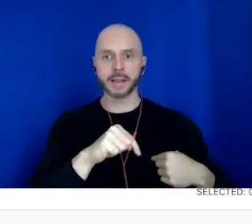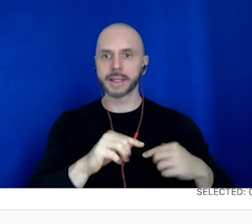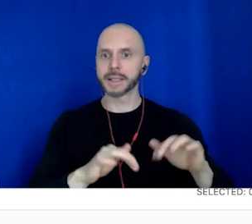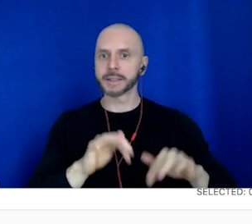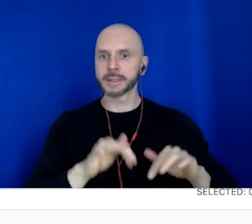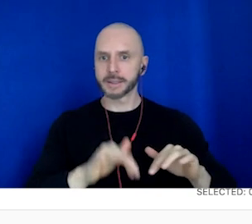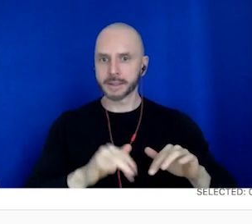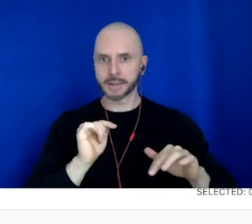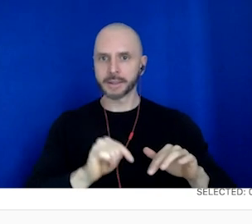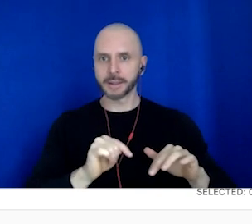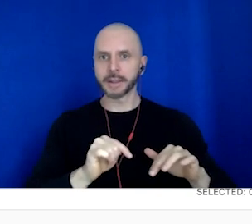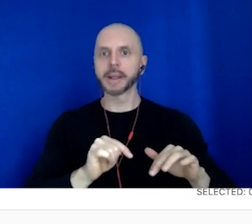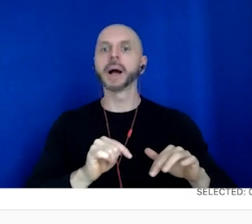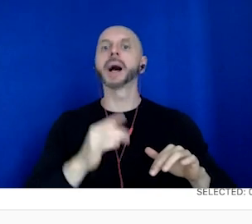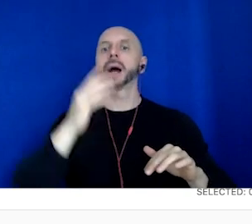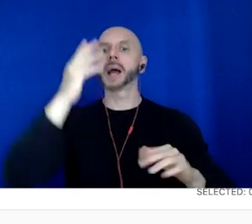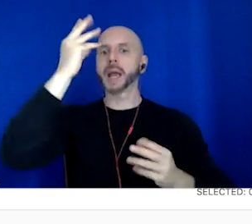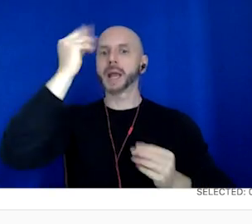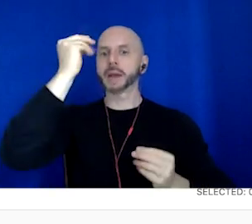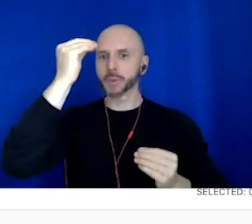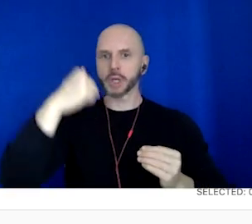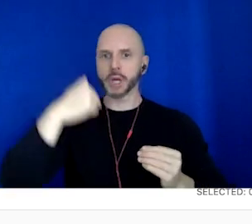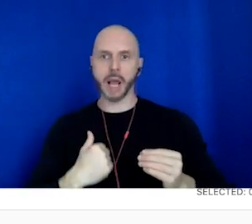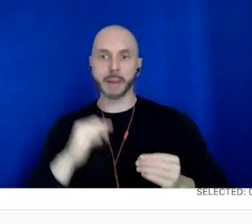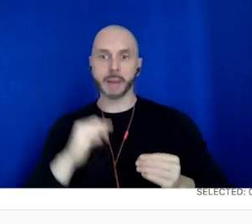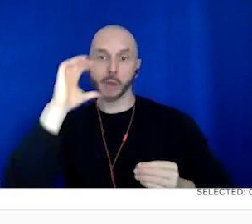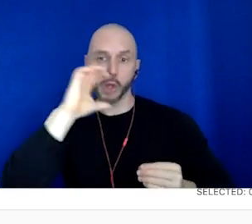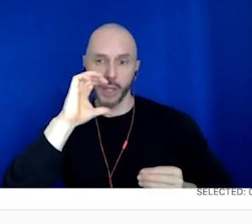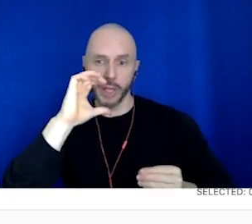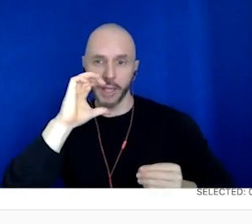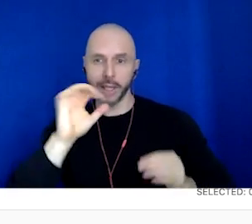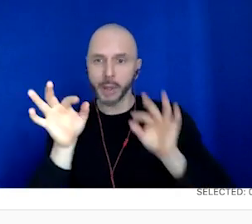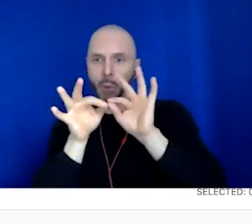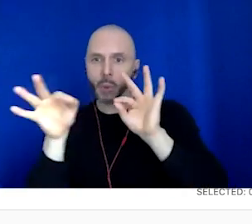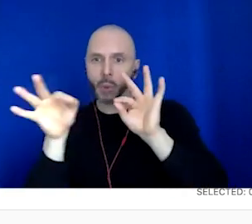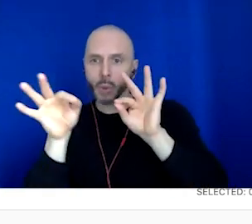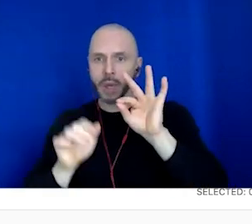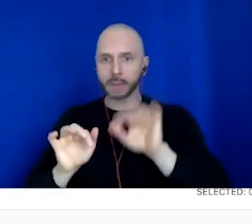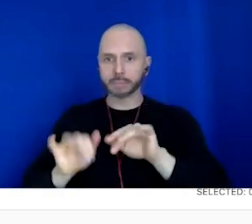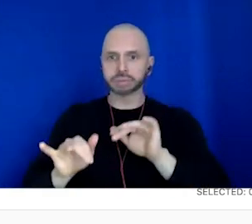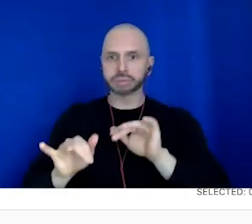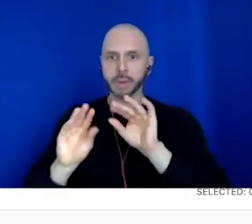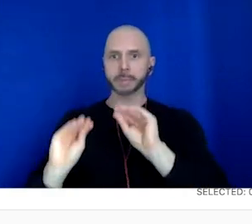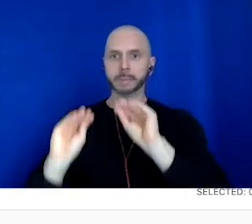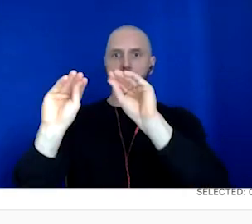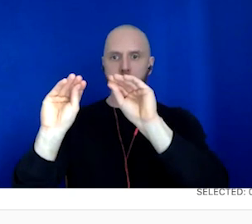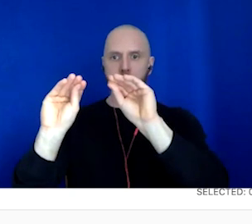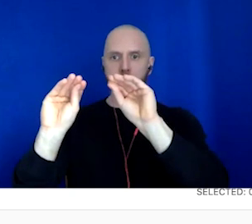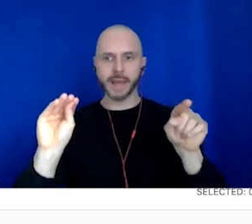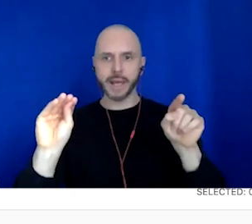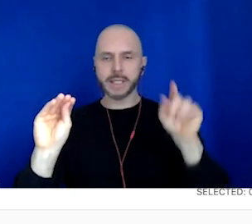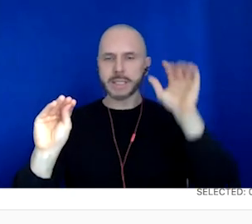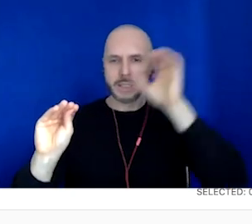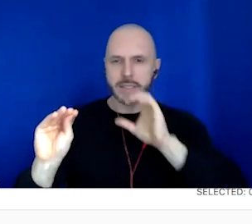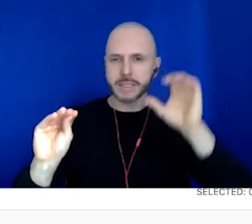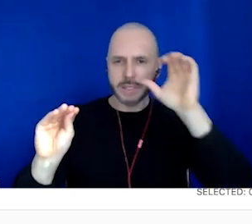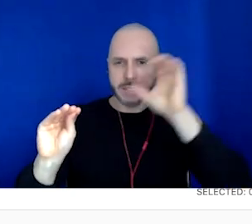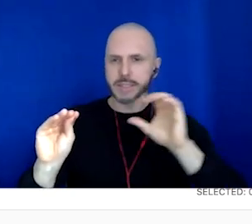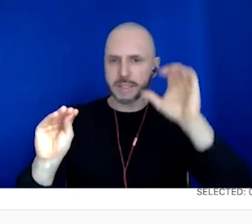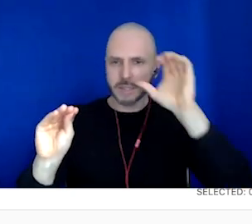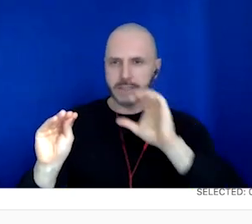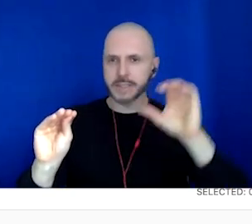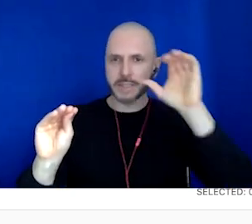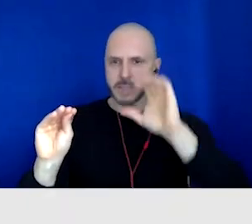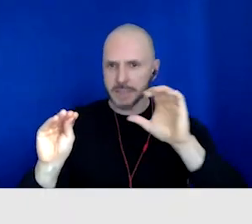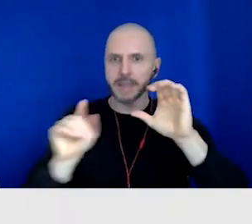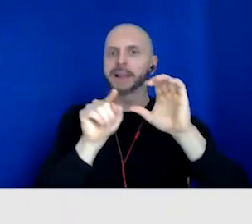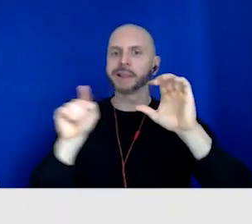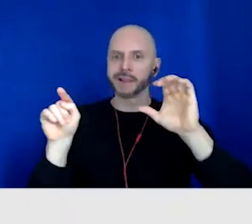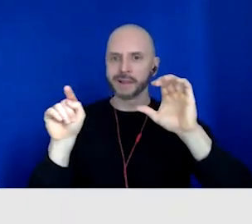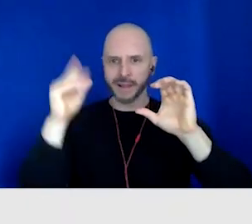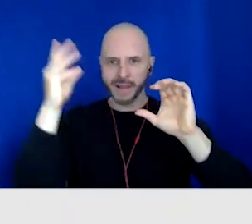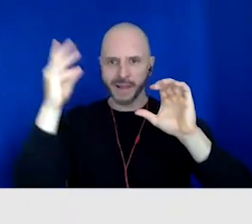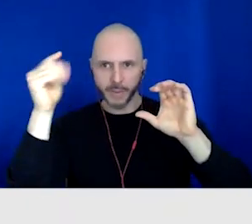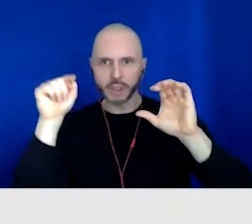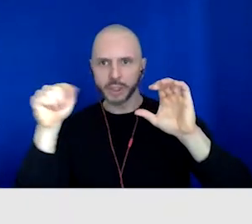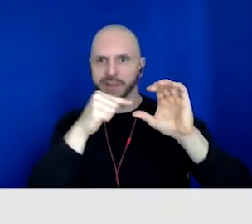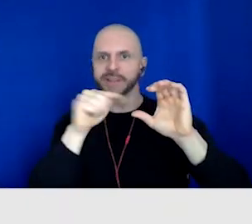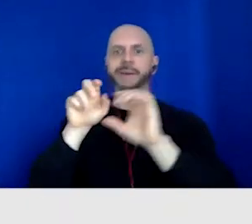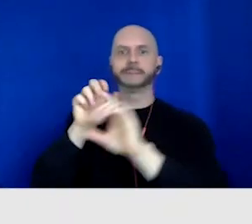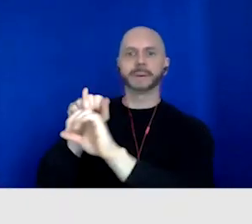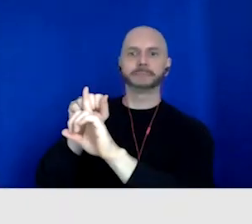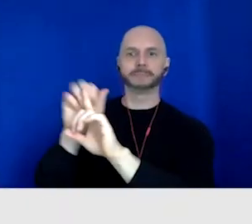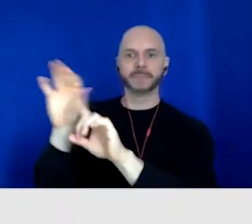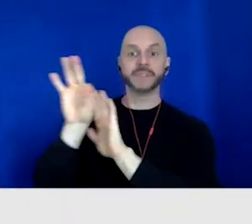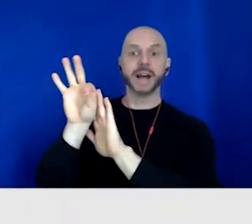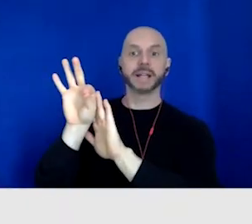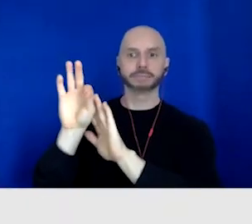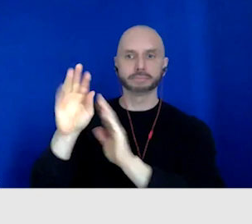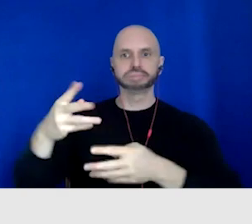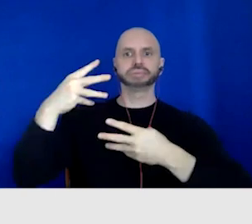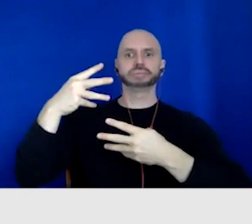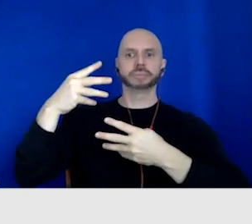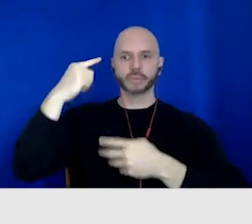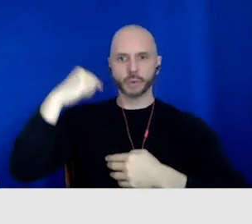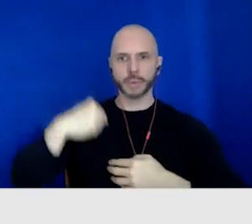the relevant information that I'm looking for. Going back to my book, over here you can see I'm